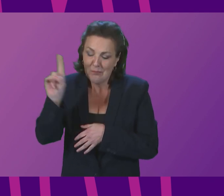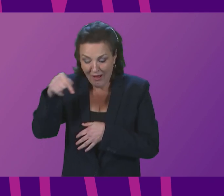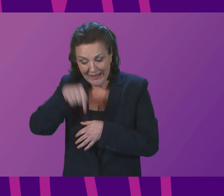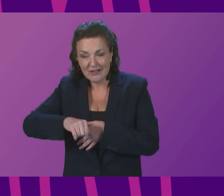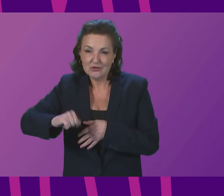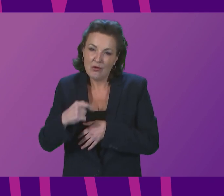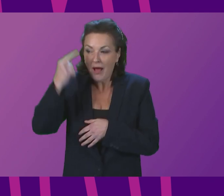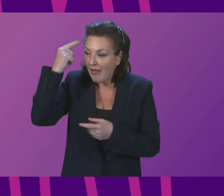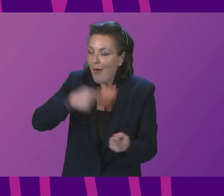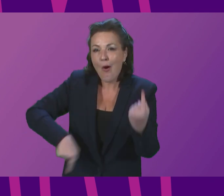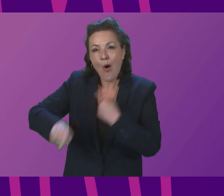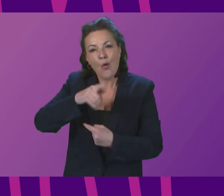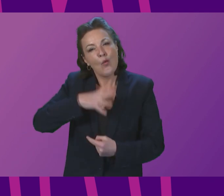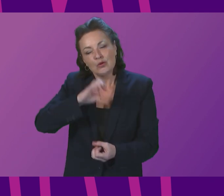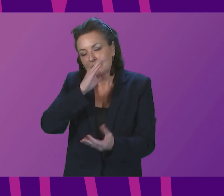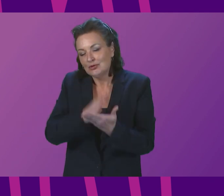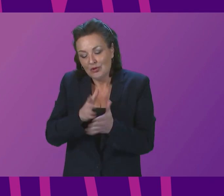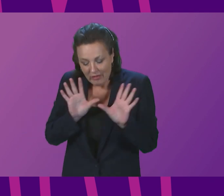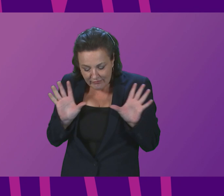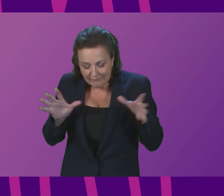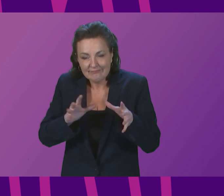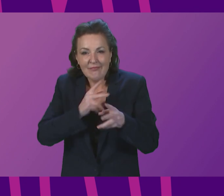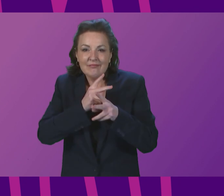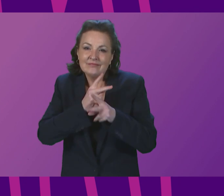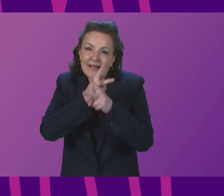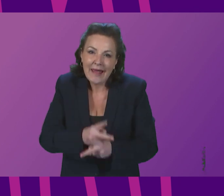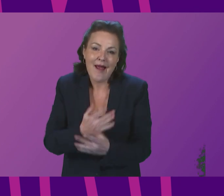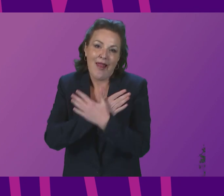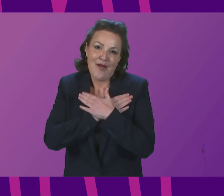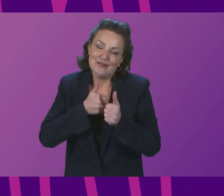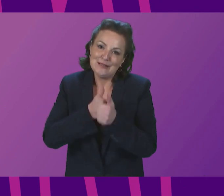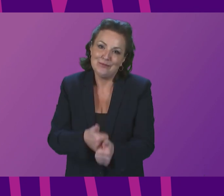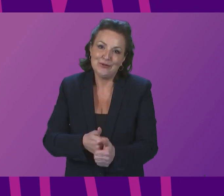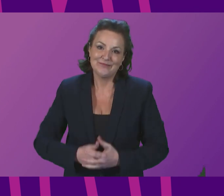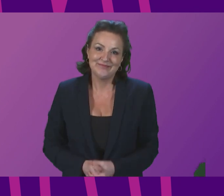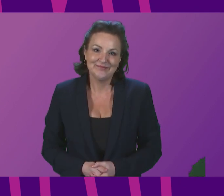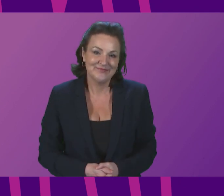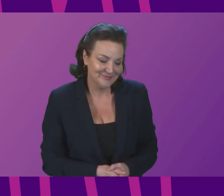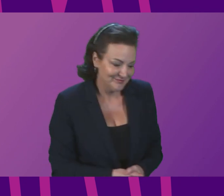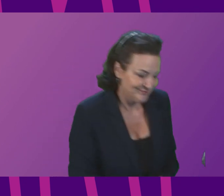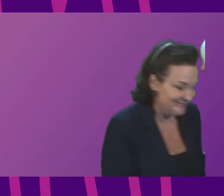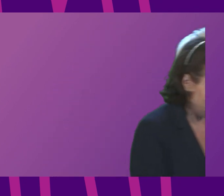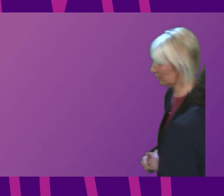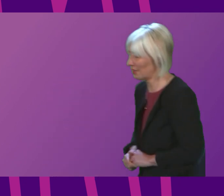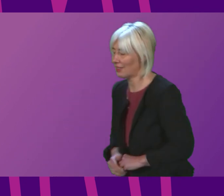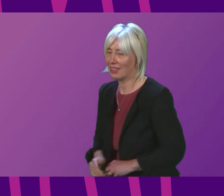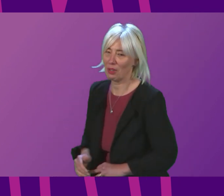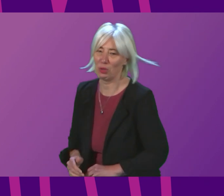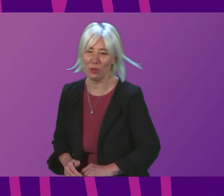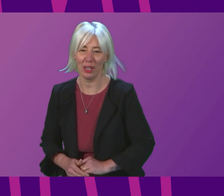us would want to ensure that they are surrounded by love, care and support. I call Meghan Gallacher.